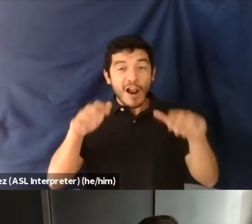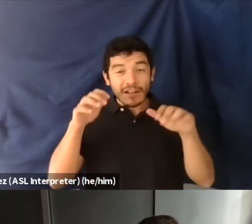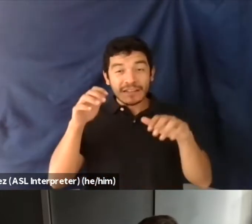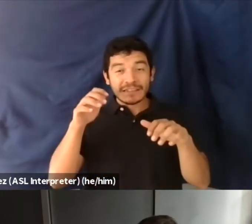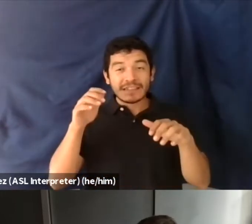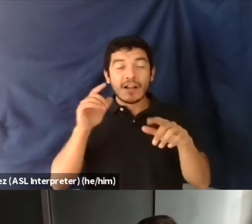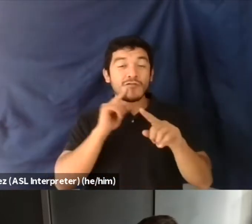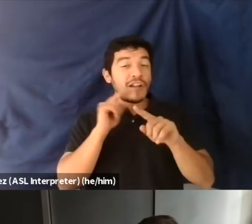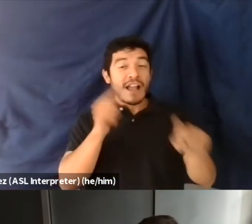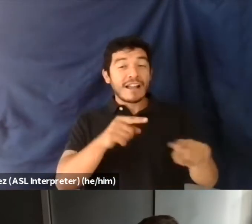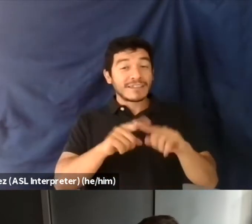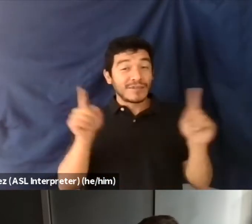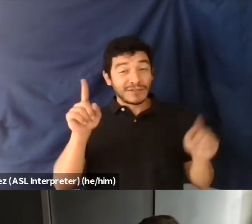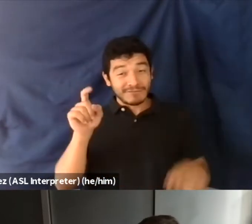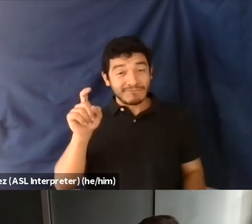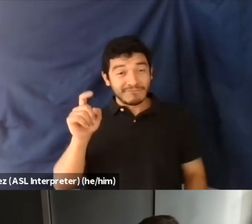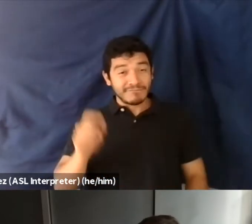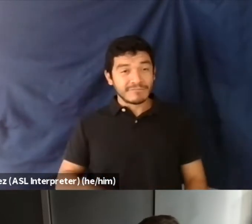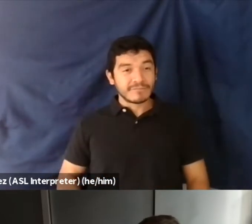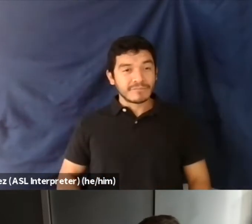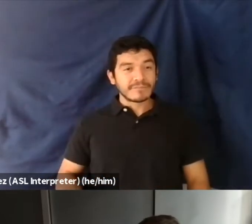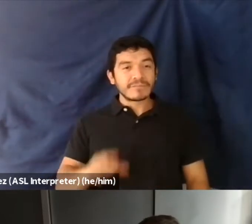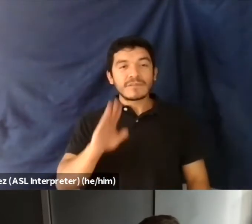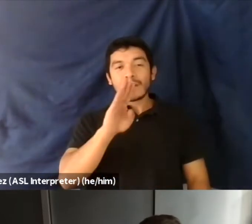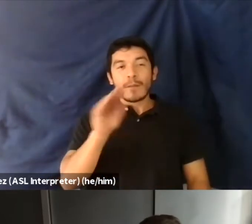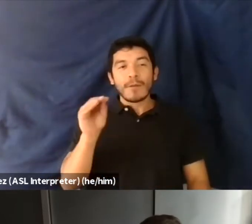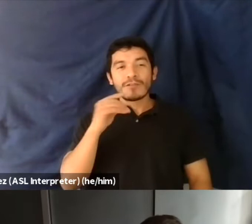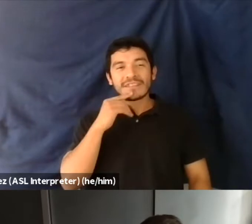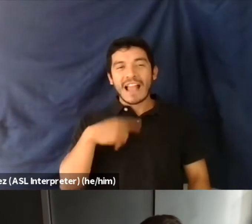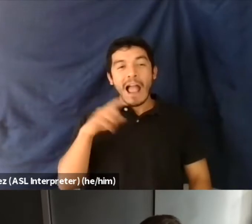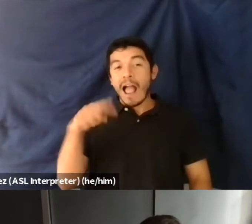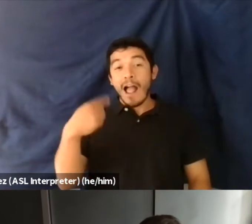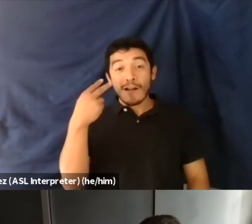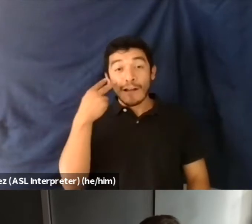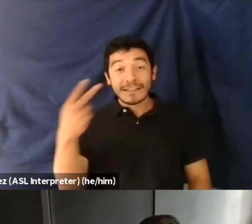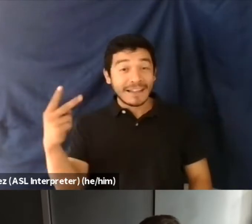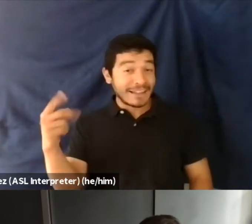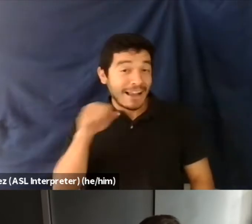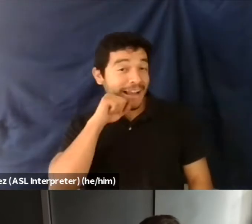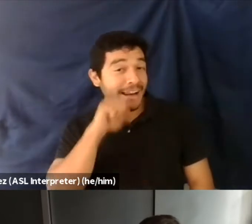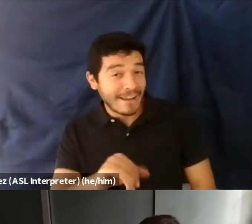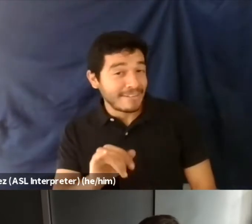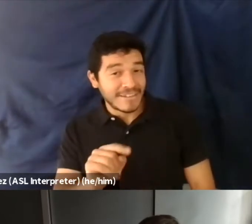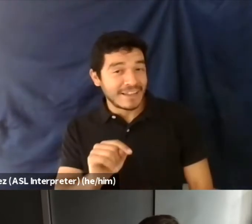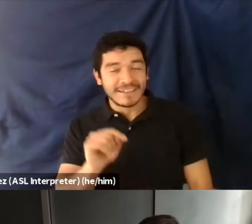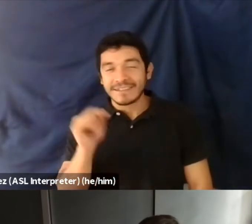Well, you know, I only see that they love it. That's all I see. But you know, I think that, like,